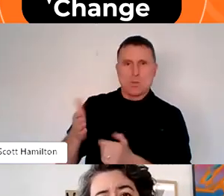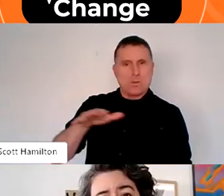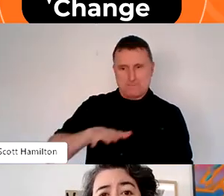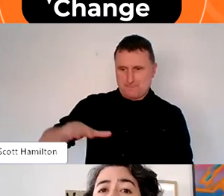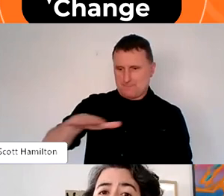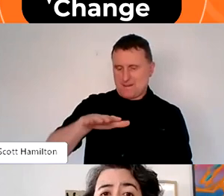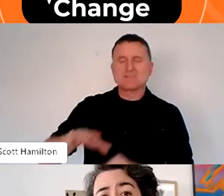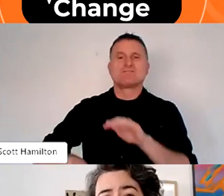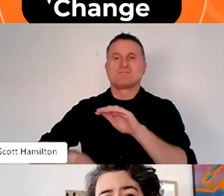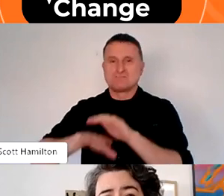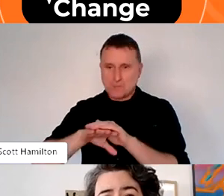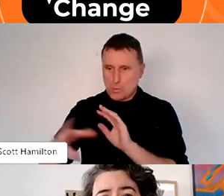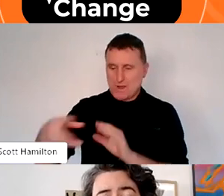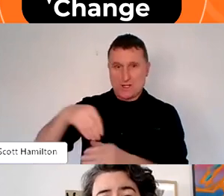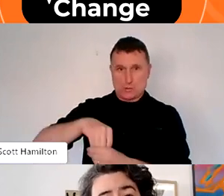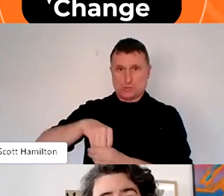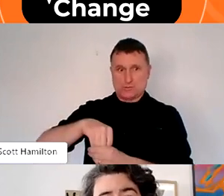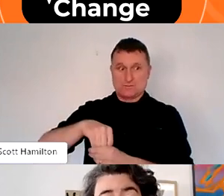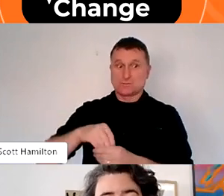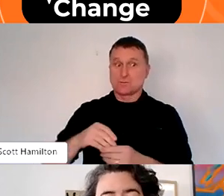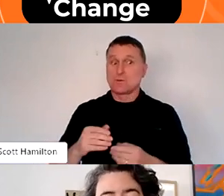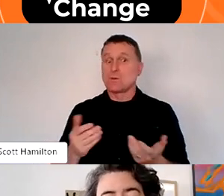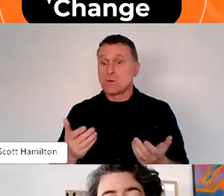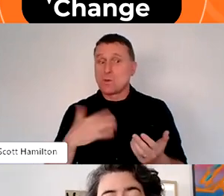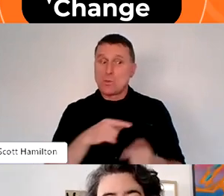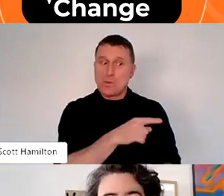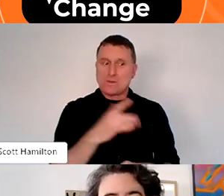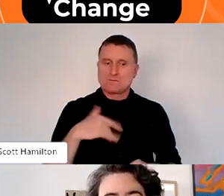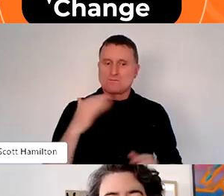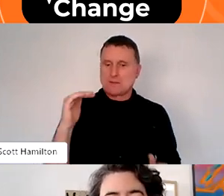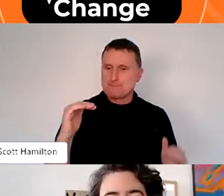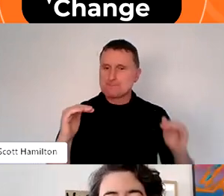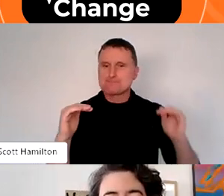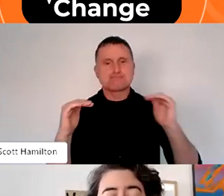and where all mokopuna whaikaha feel that they truly belong. We've